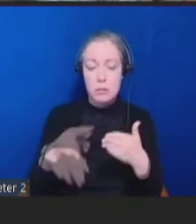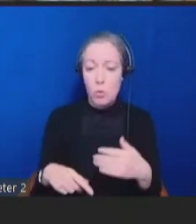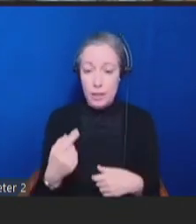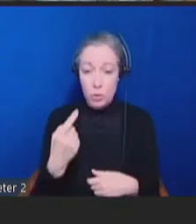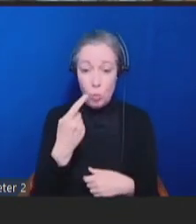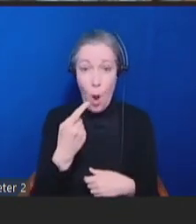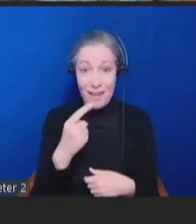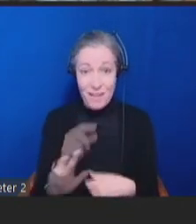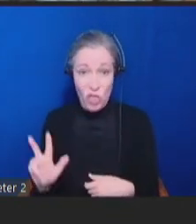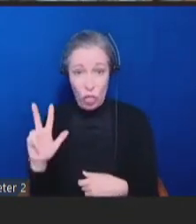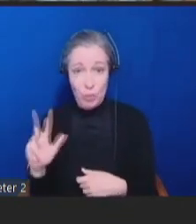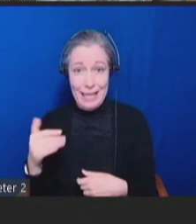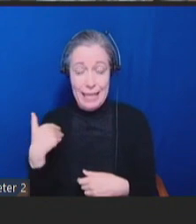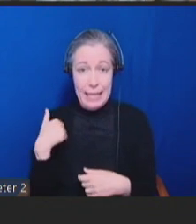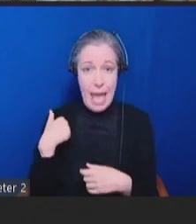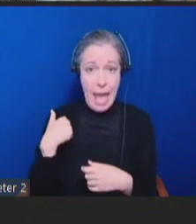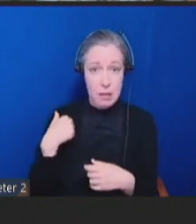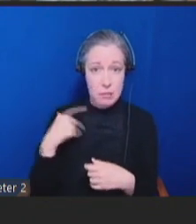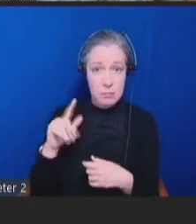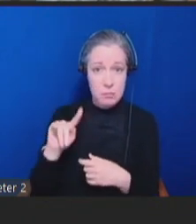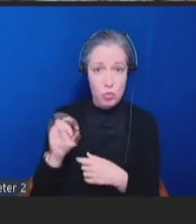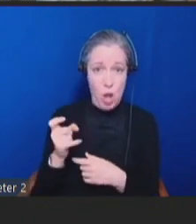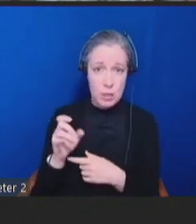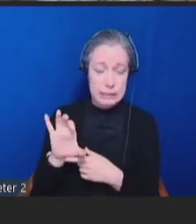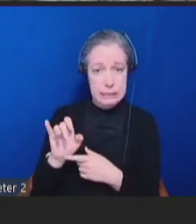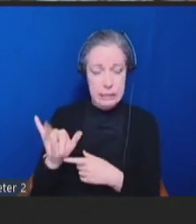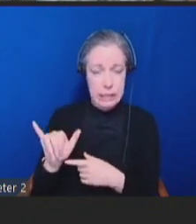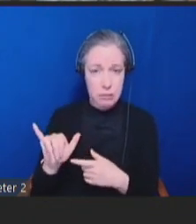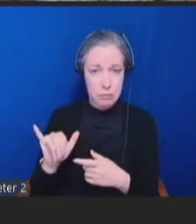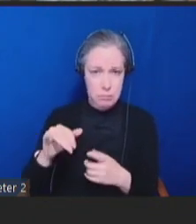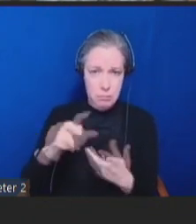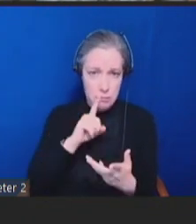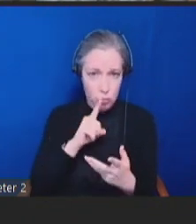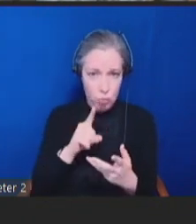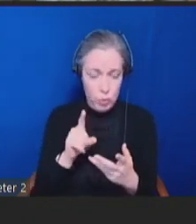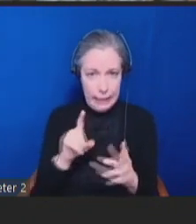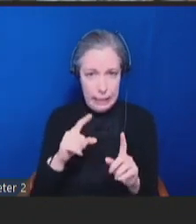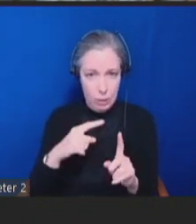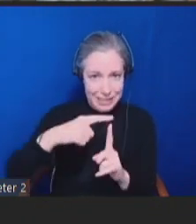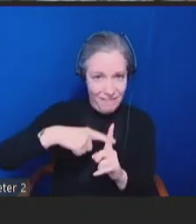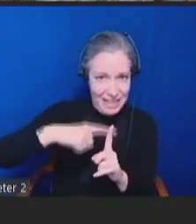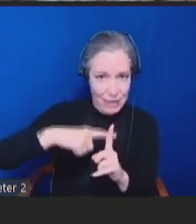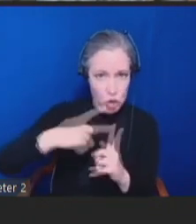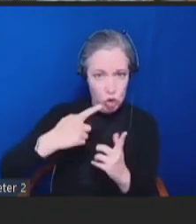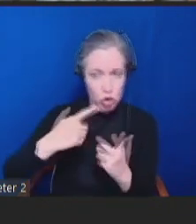which was fever and treated in the hospital quite easily. So, we think this has to also